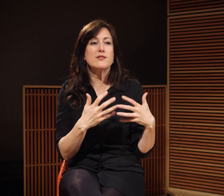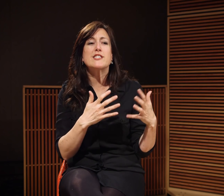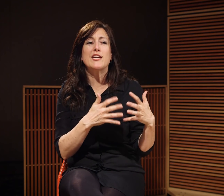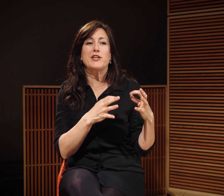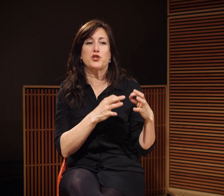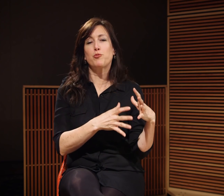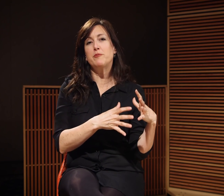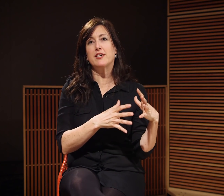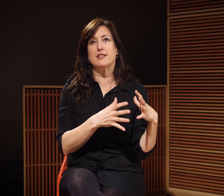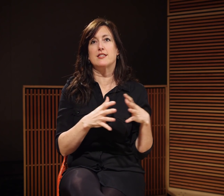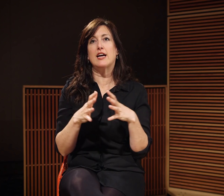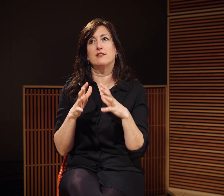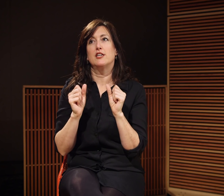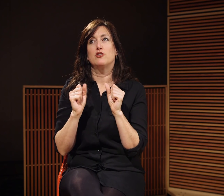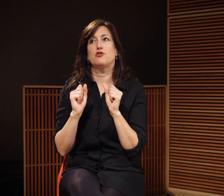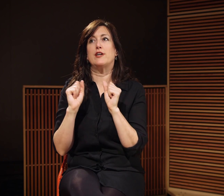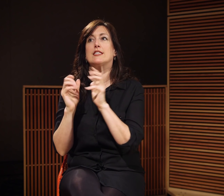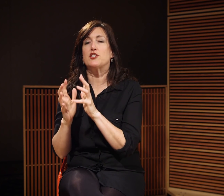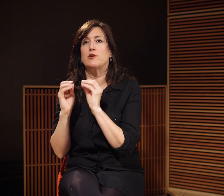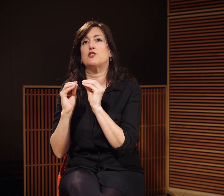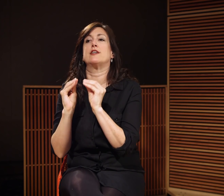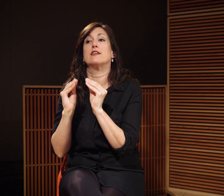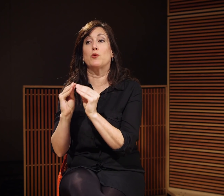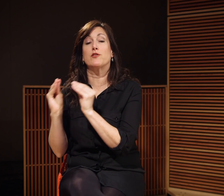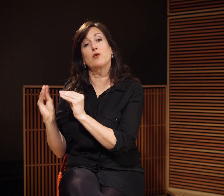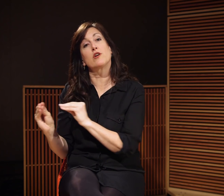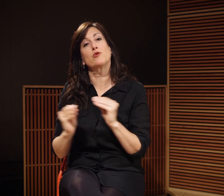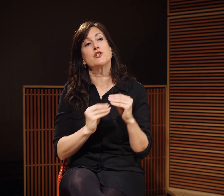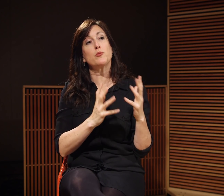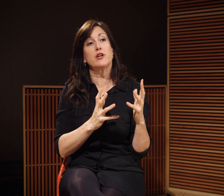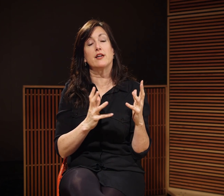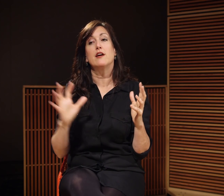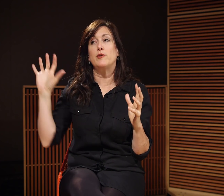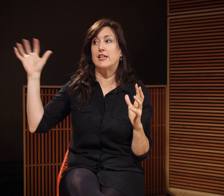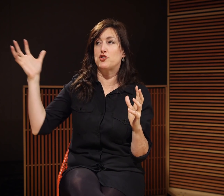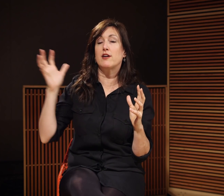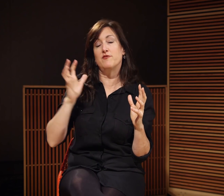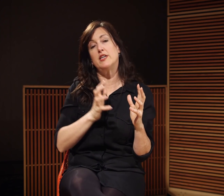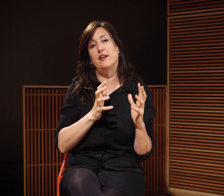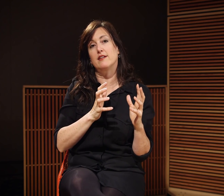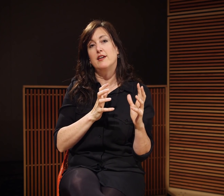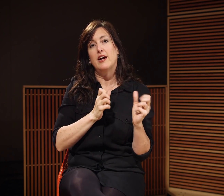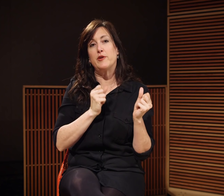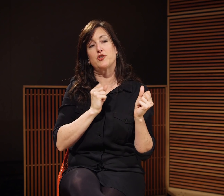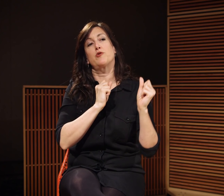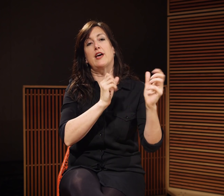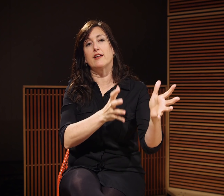We say we interpret because it's not translation; we're not translating word for word. We're interpreting: we take a chunk of meaning, and we interpret that.